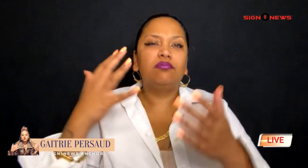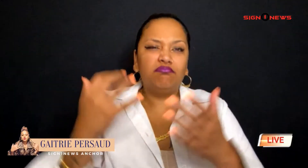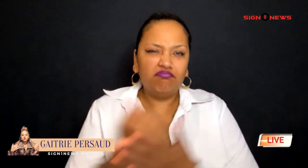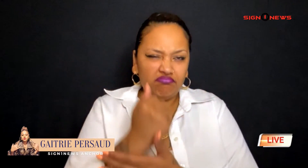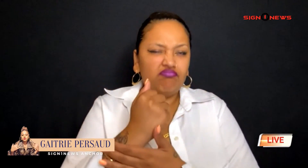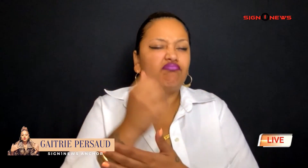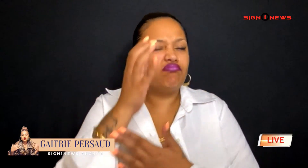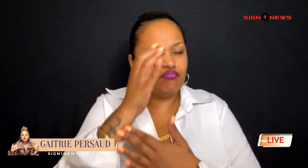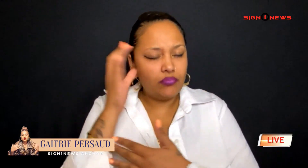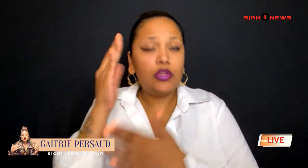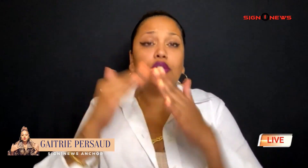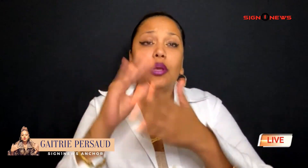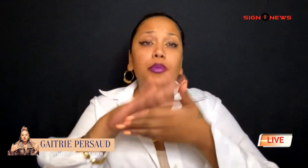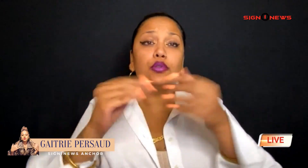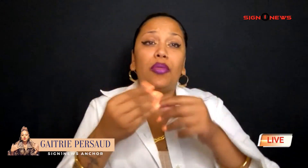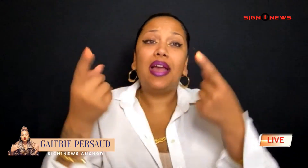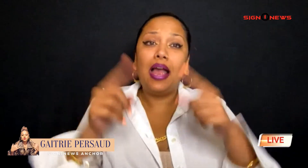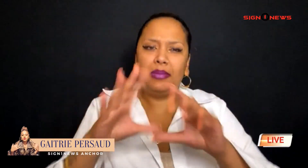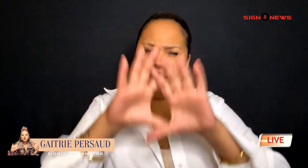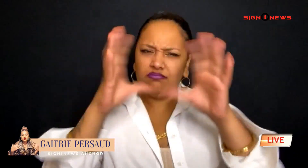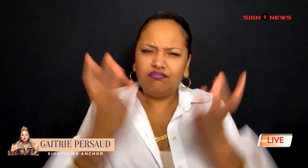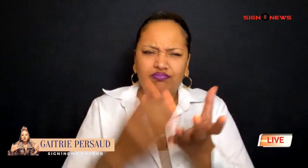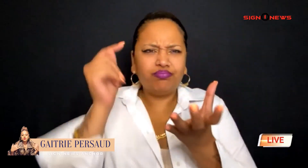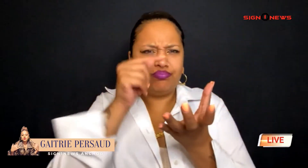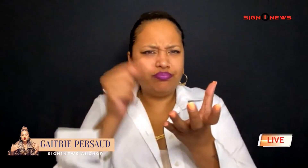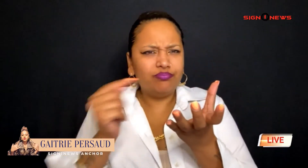here is a quick look at the top trending stories making headlines today